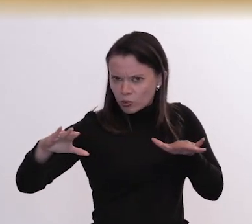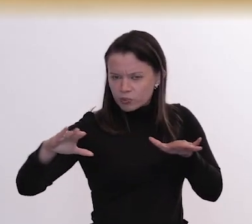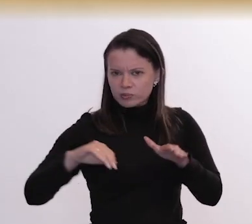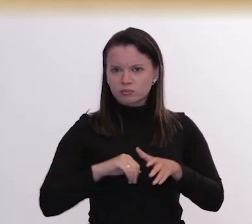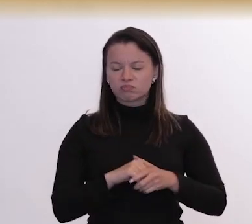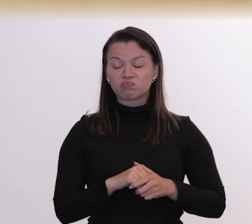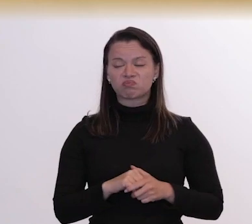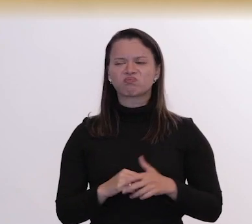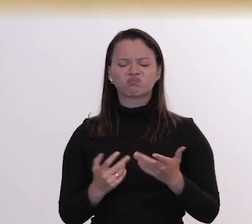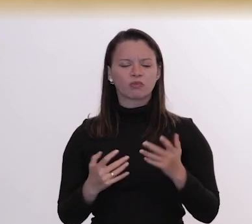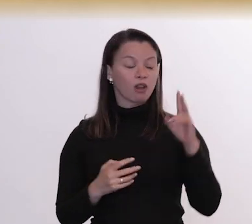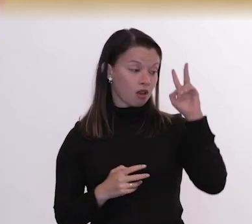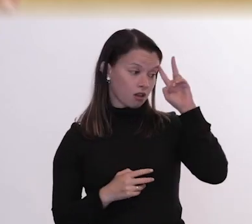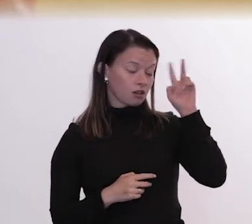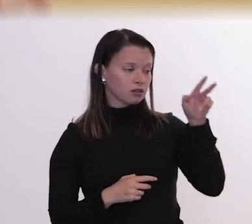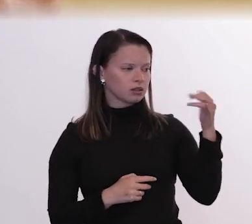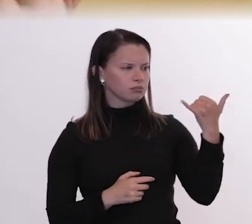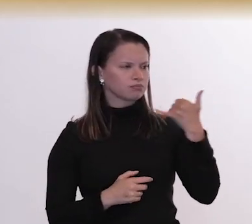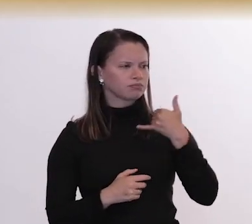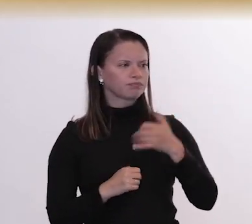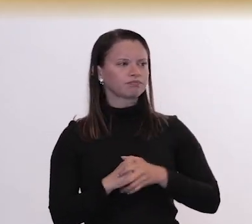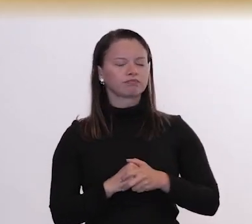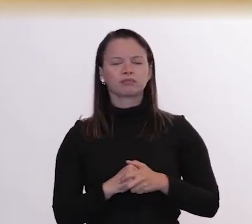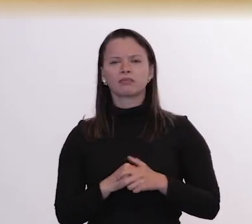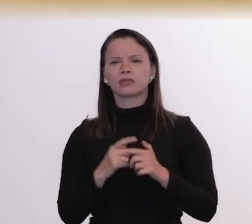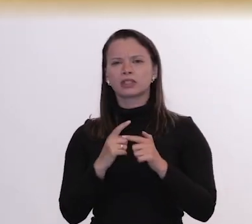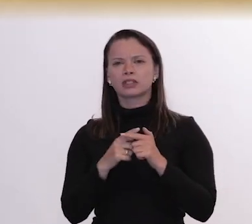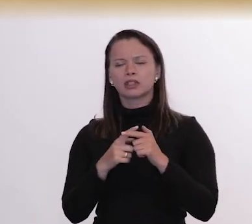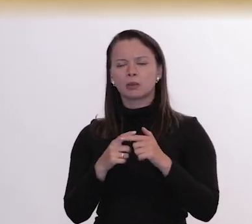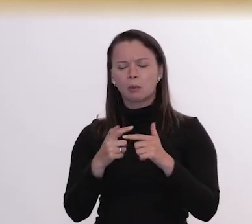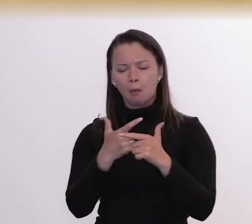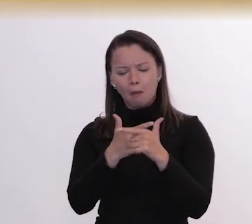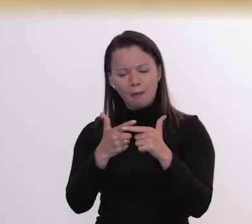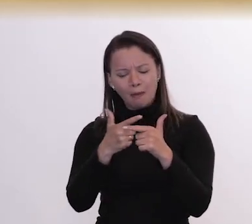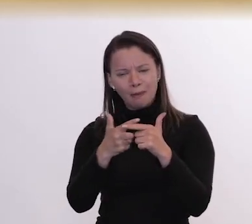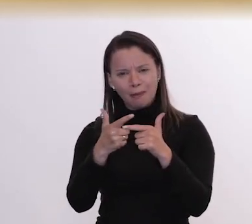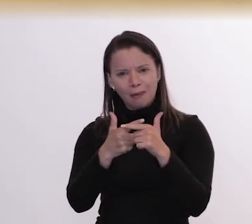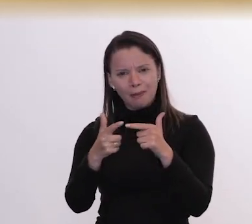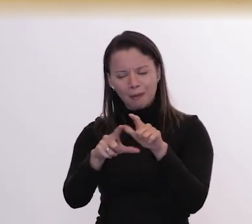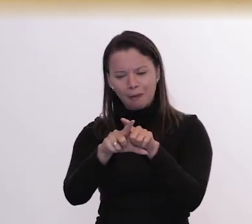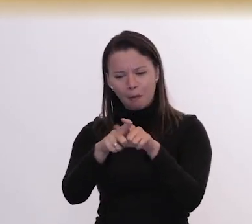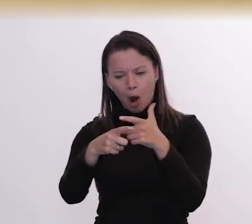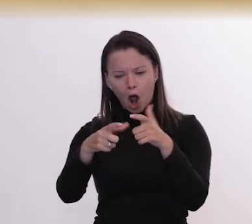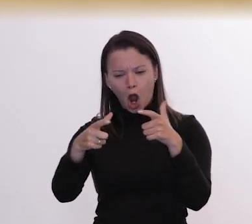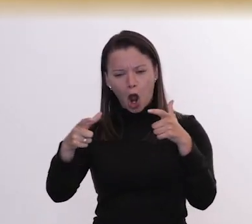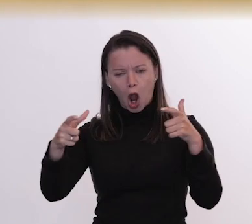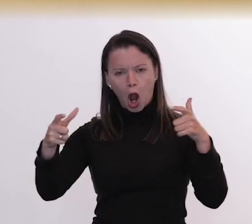that there is a great number of health issues associated with the sidewalk, right?